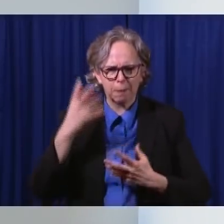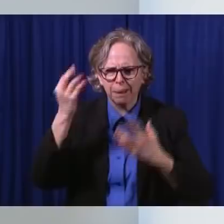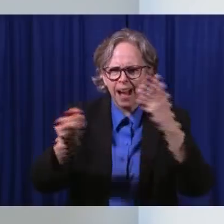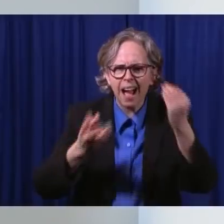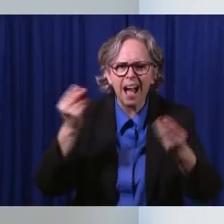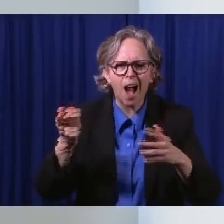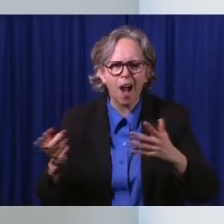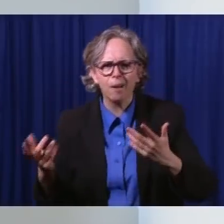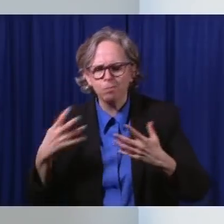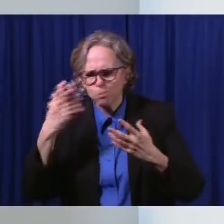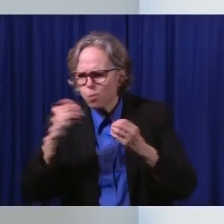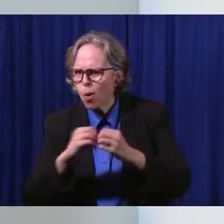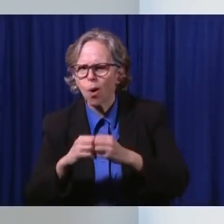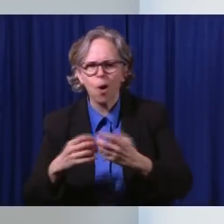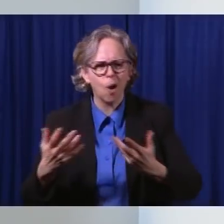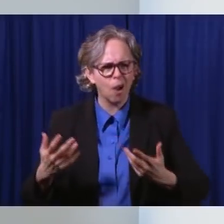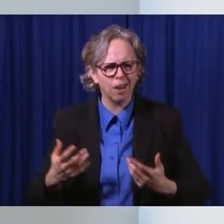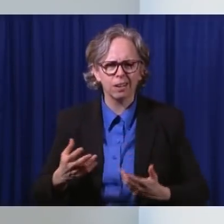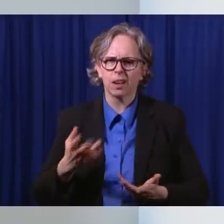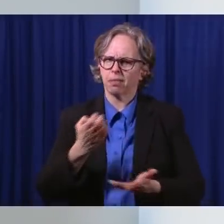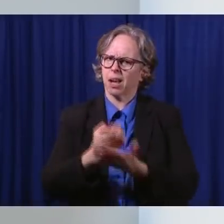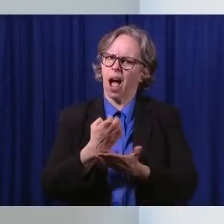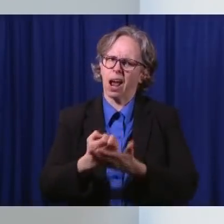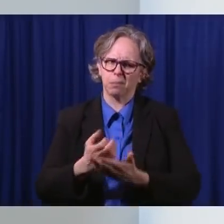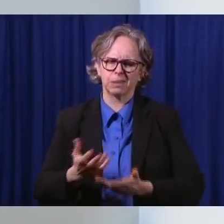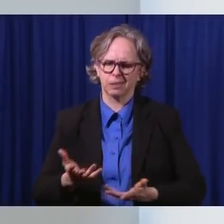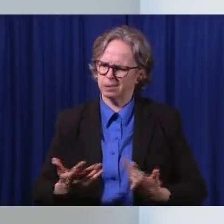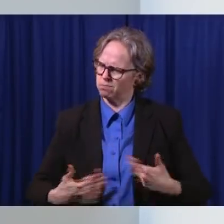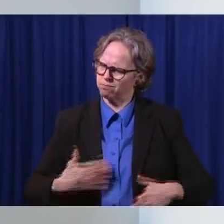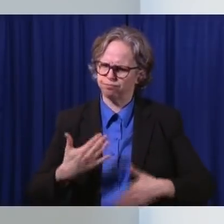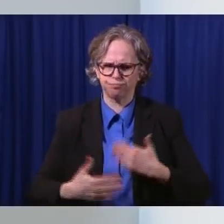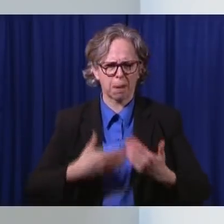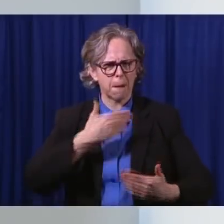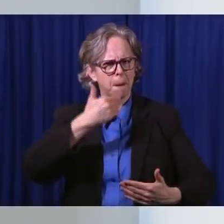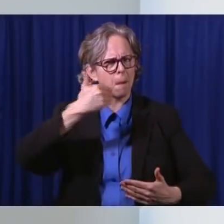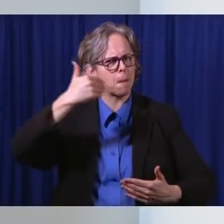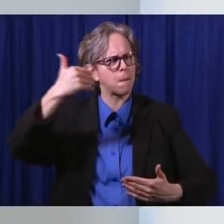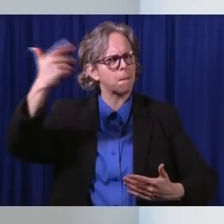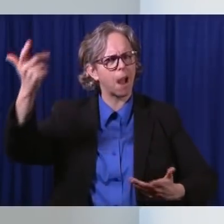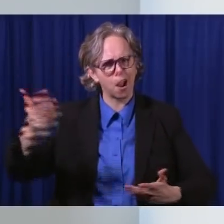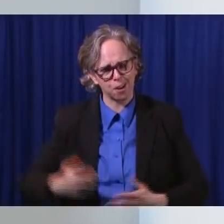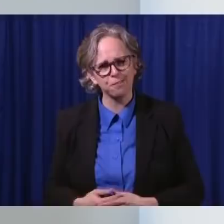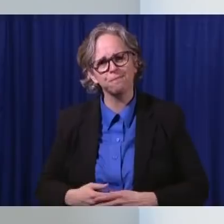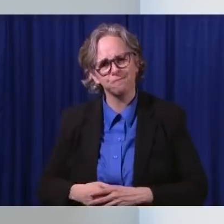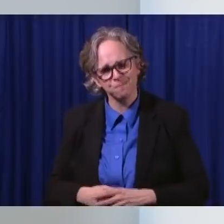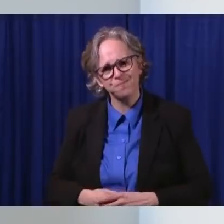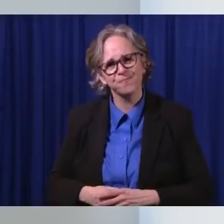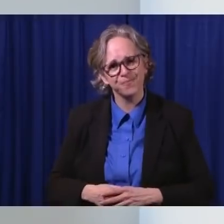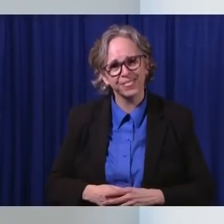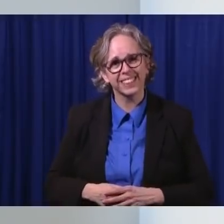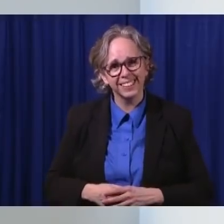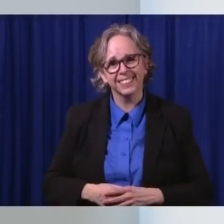THE BUSINESSES ARE HOPING THAT EMPLOYEES ARE GOING TO GO BACK TO WORK AND PEOPLE